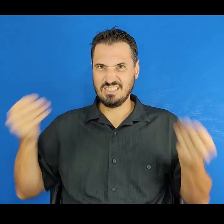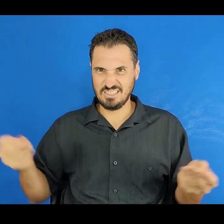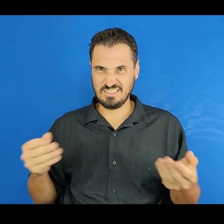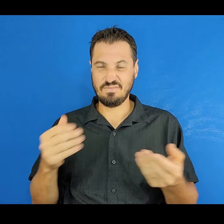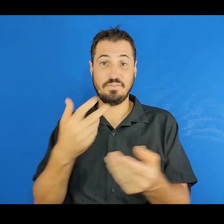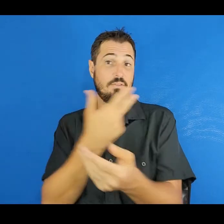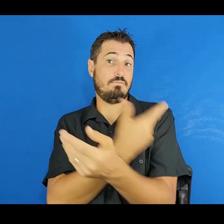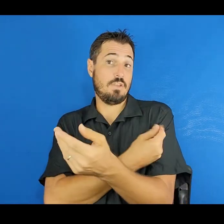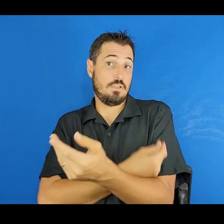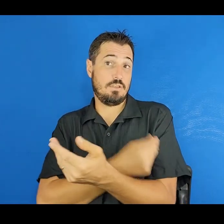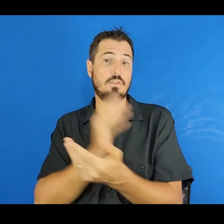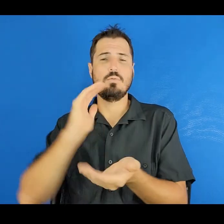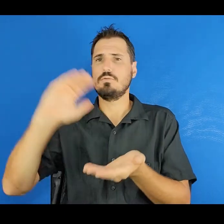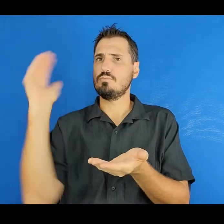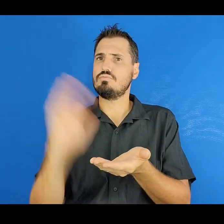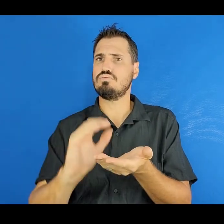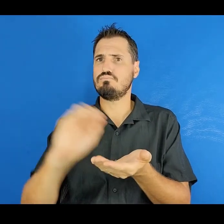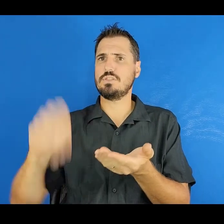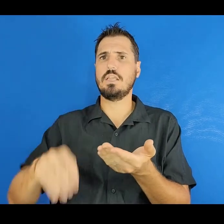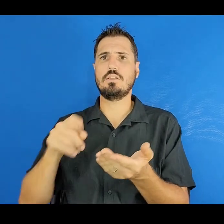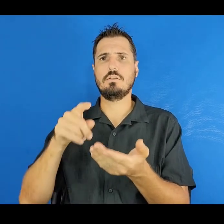virus to family members, friends, and others